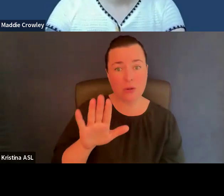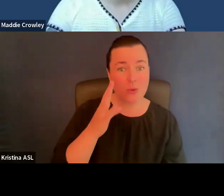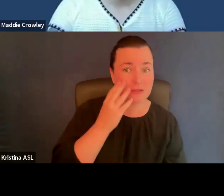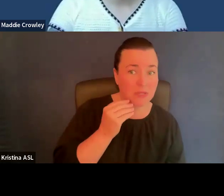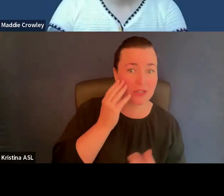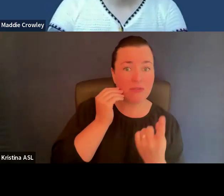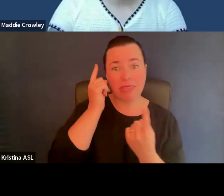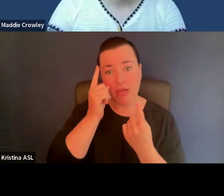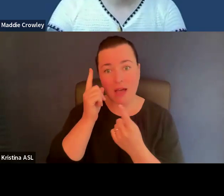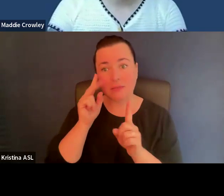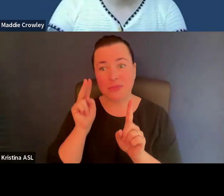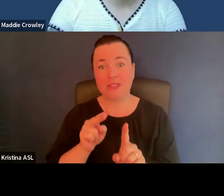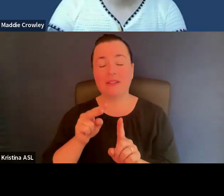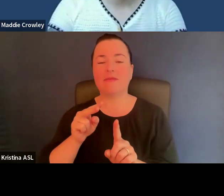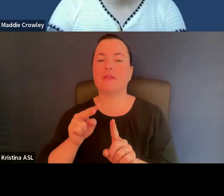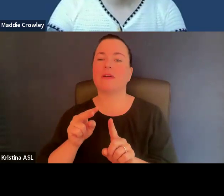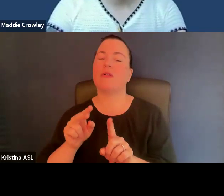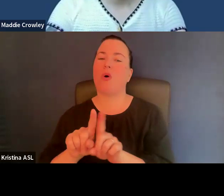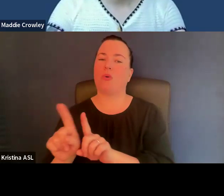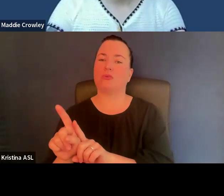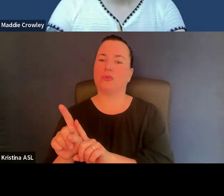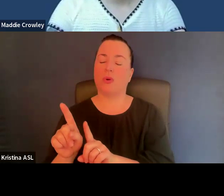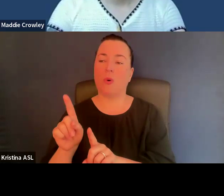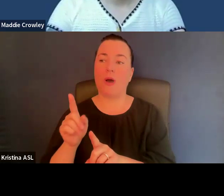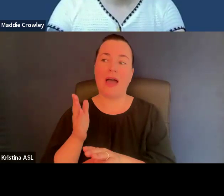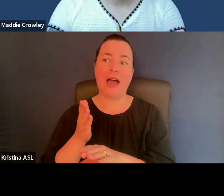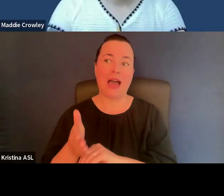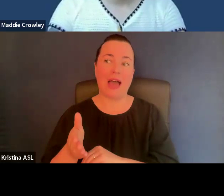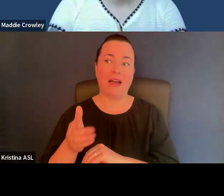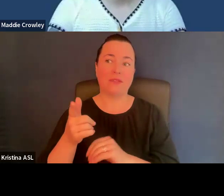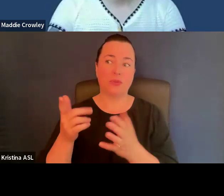but also feeling comfortable that after you have shared,